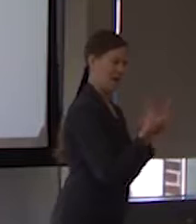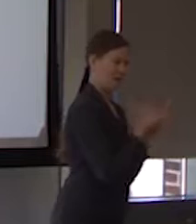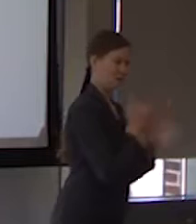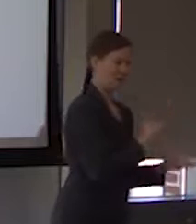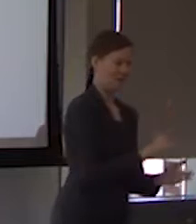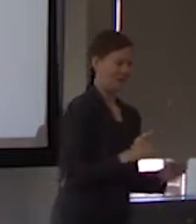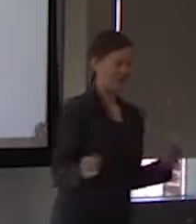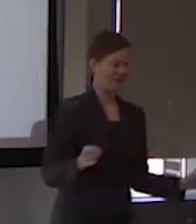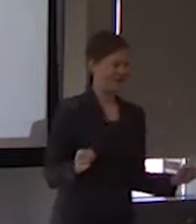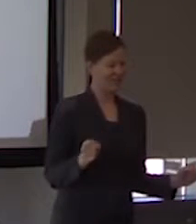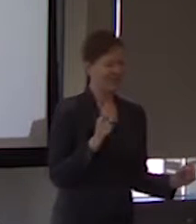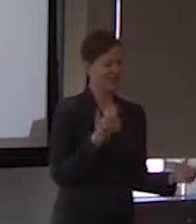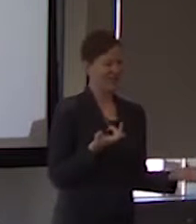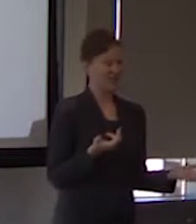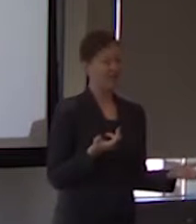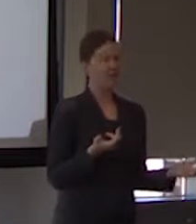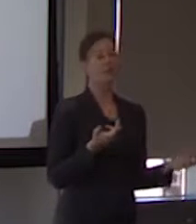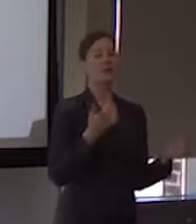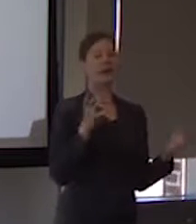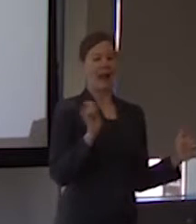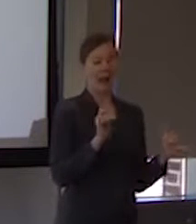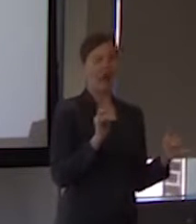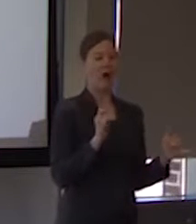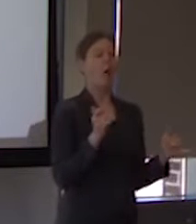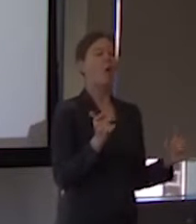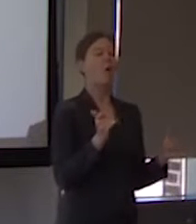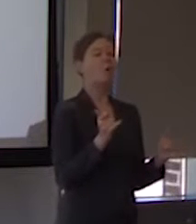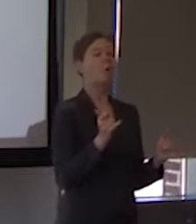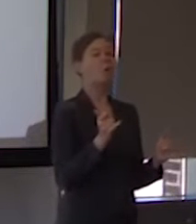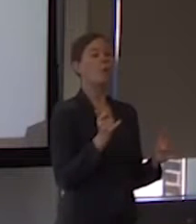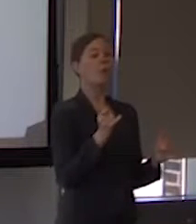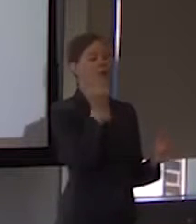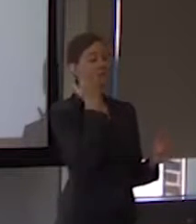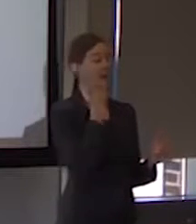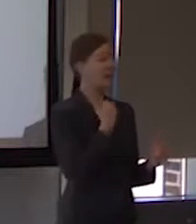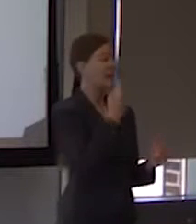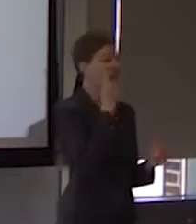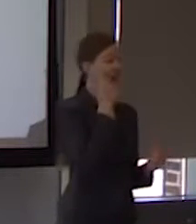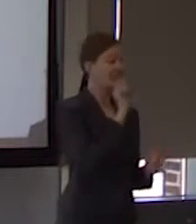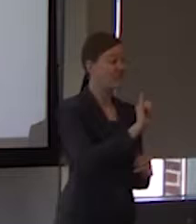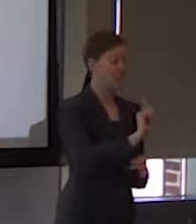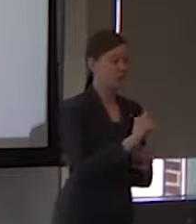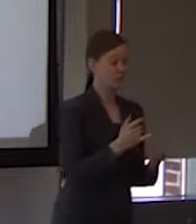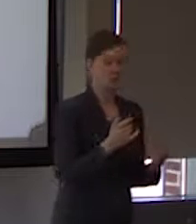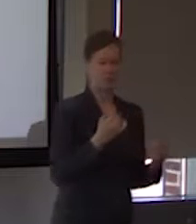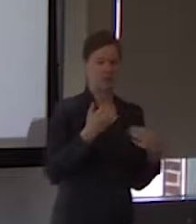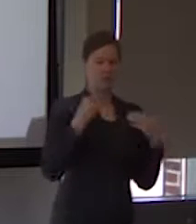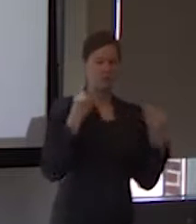Now, lets say that we move the exam a week, and what happens if I get a sinus infection and don't have any additional study time?